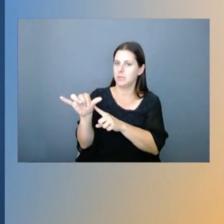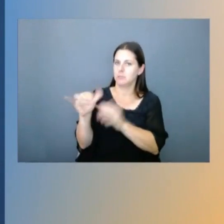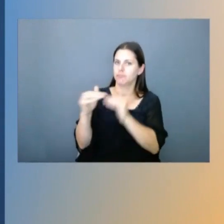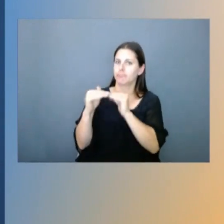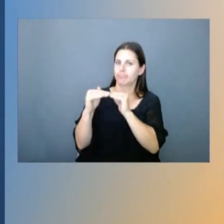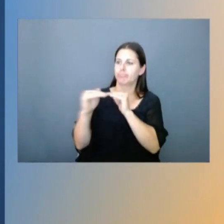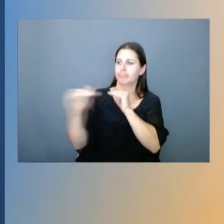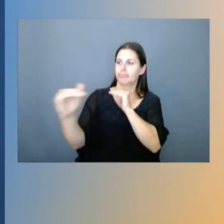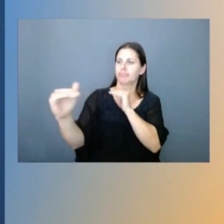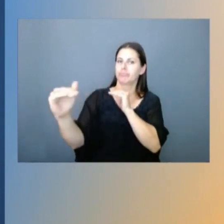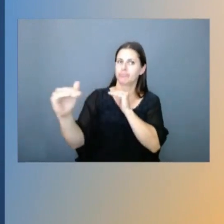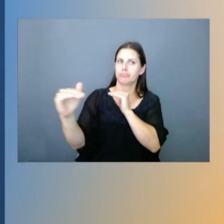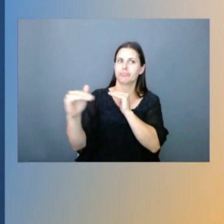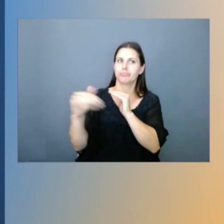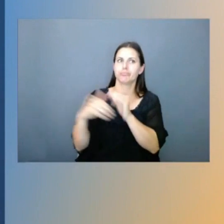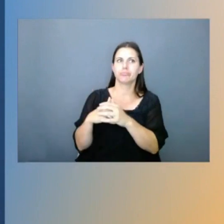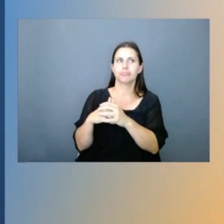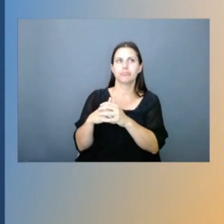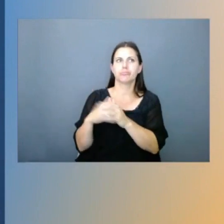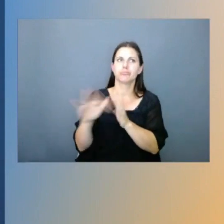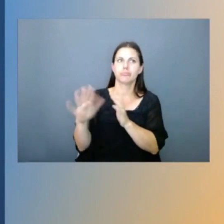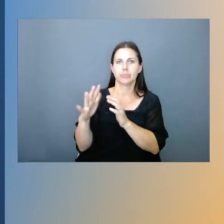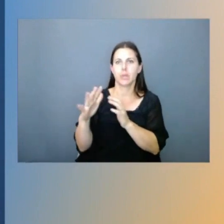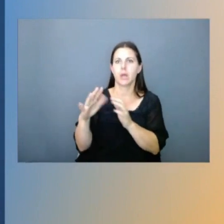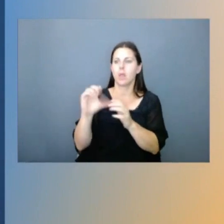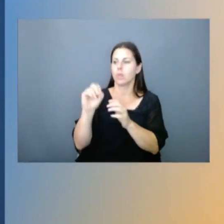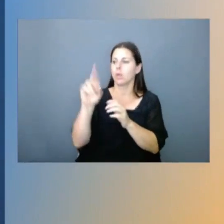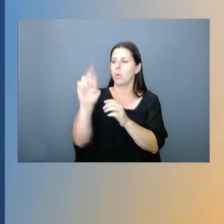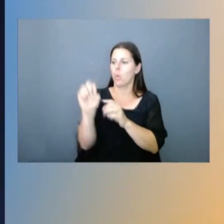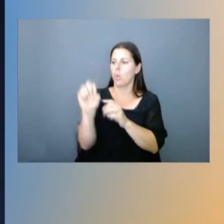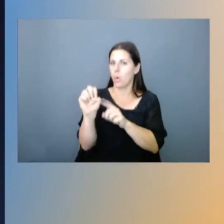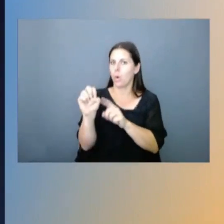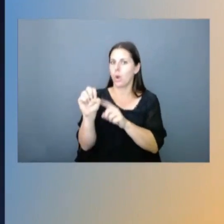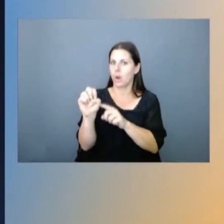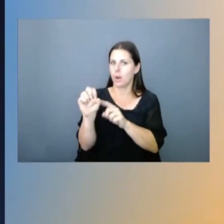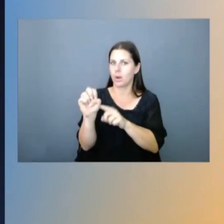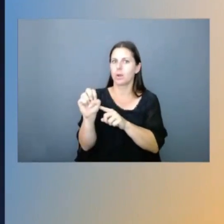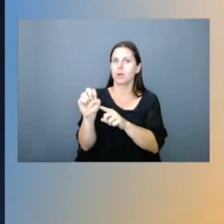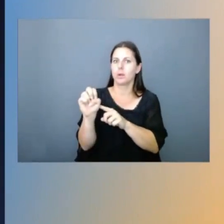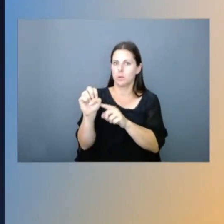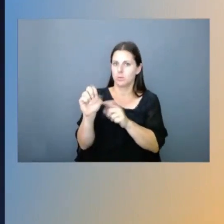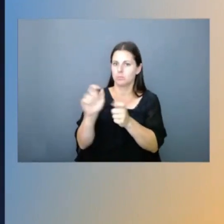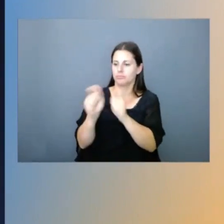but the cores have been significantly tuned. We are using a new manufacturing technology